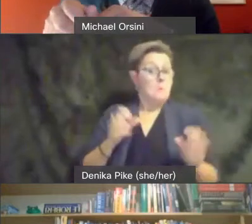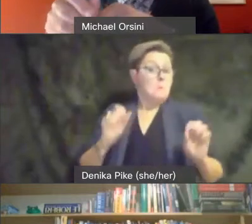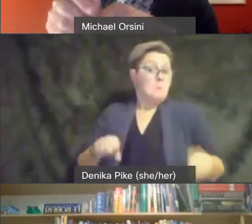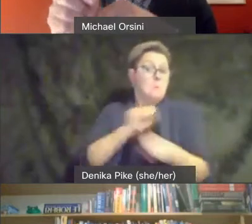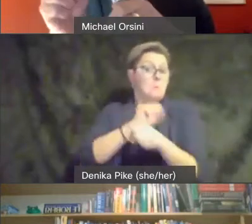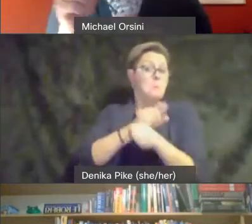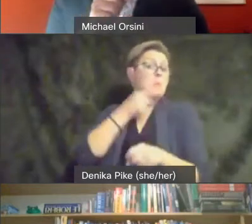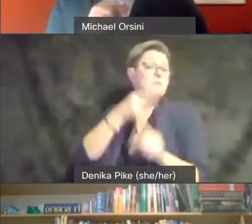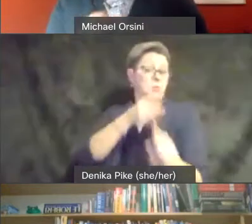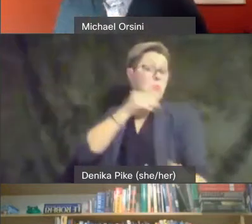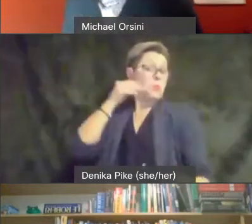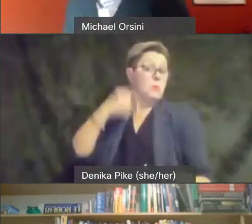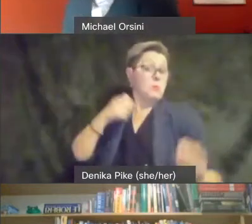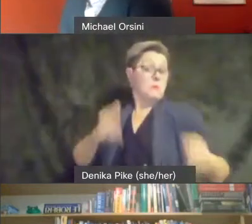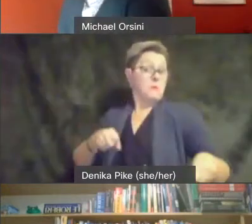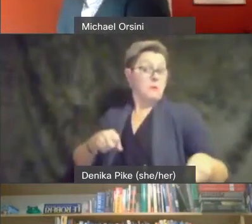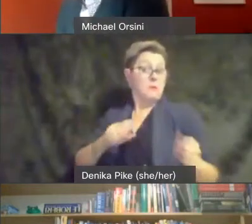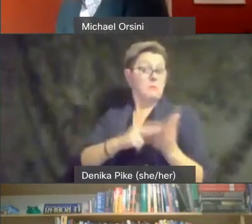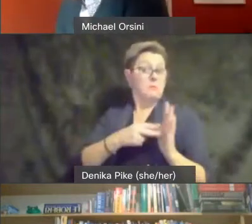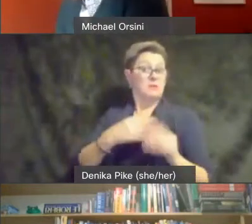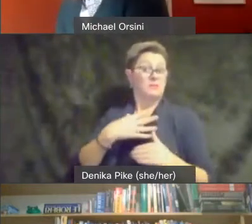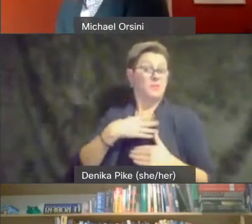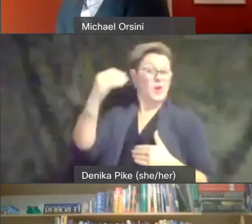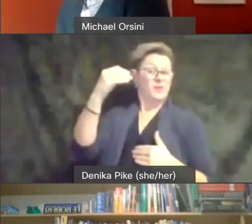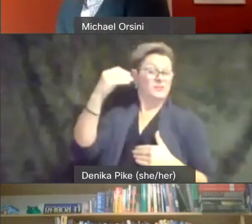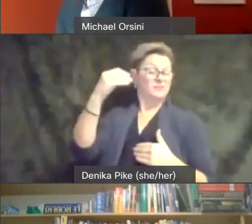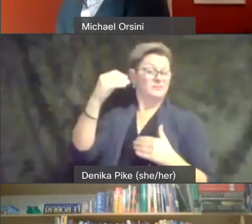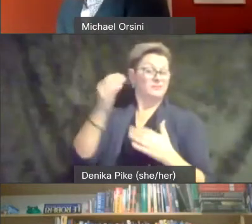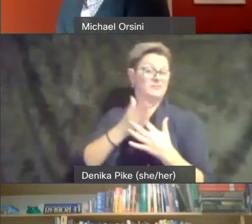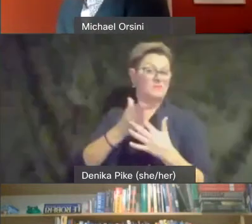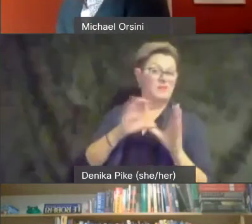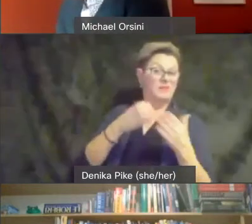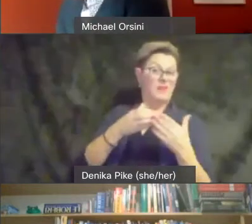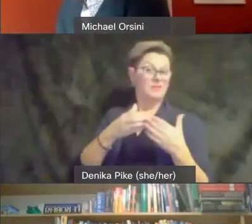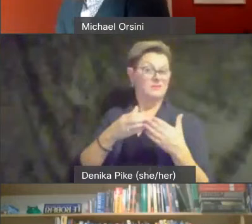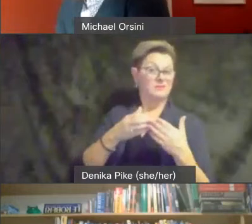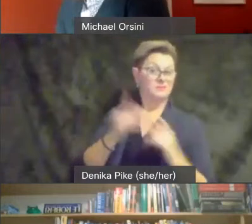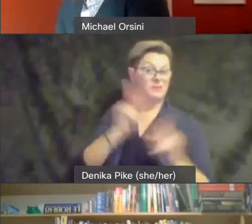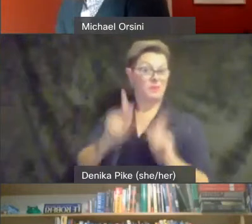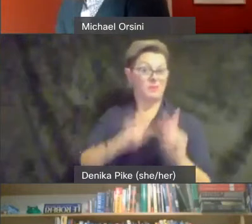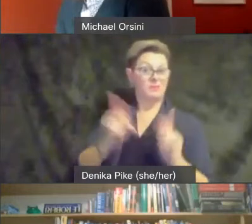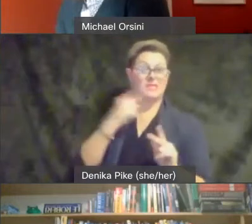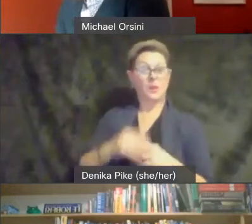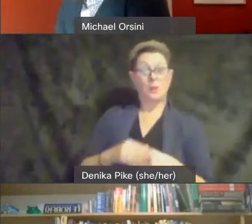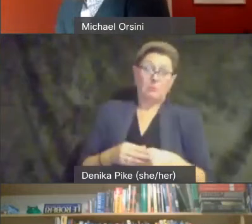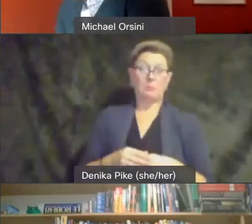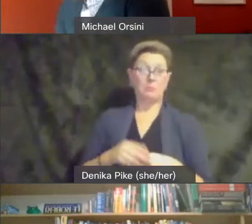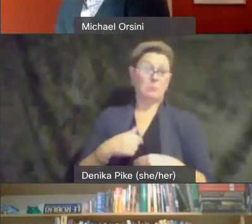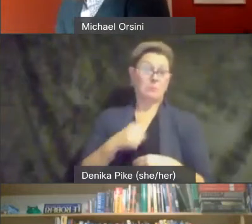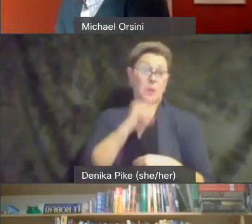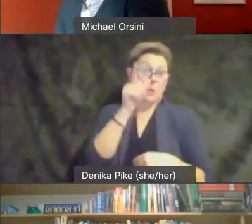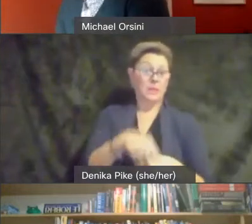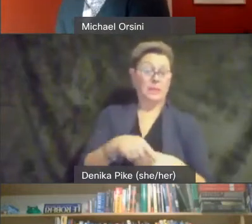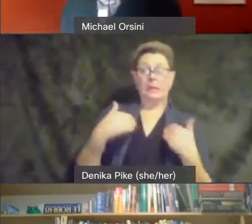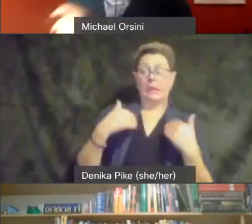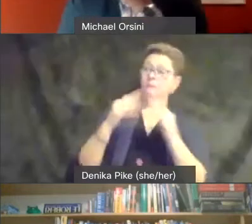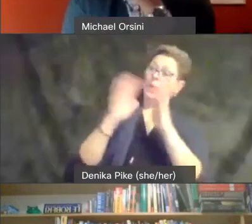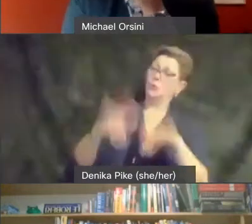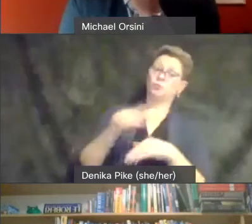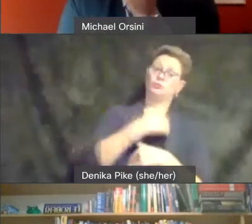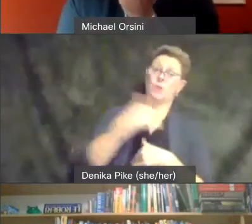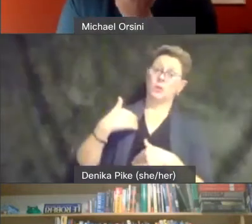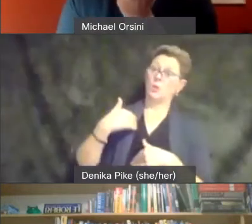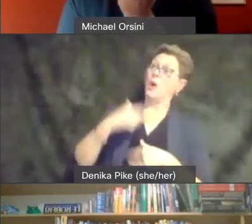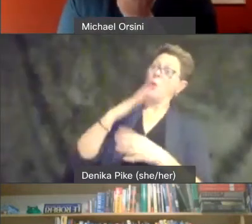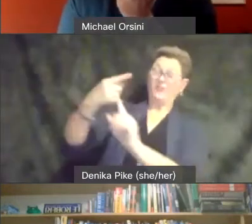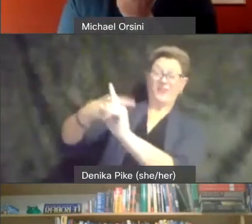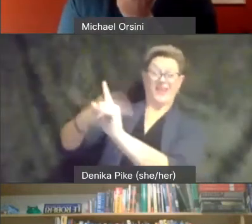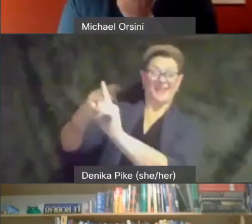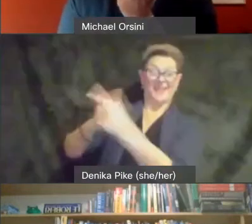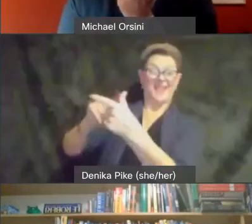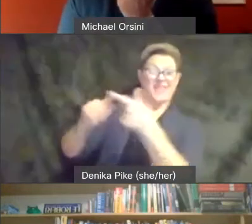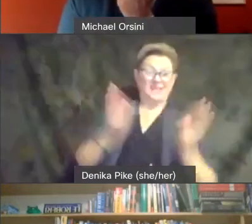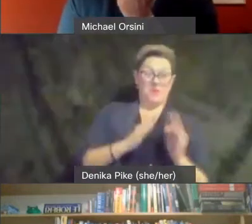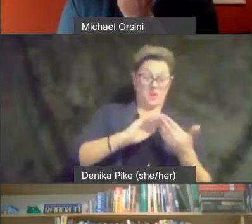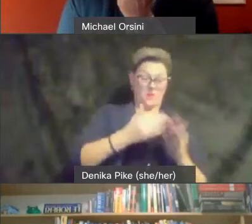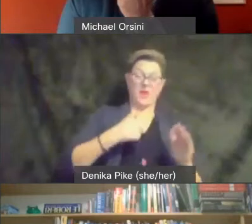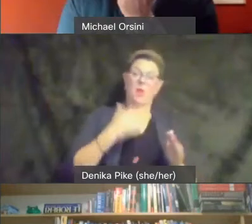So so primarily white, upper class working white collar professionals are saying, well, I don't need to have a place in Toronto, or I'll keep that and maybe rented and I'll buy property in a smaller rural community, or stay at the cottage year round.